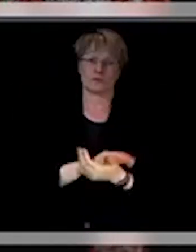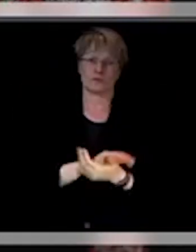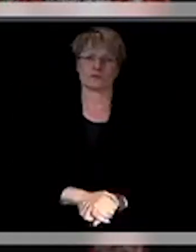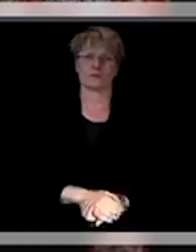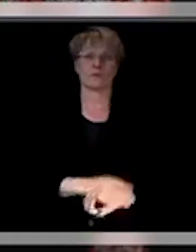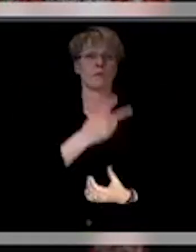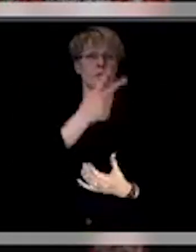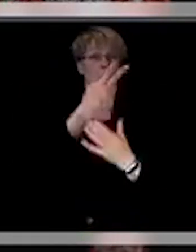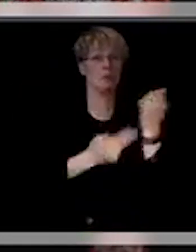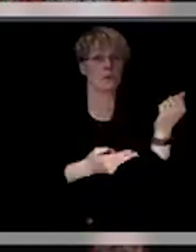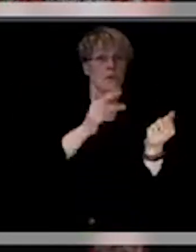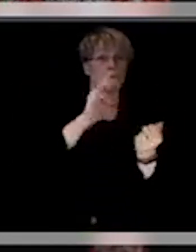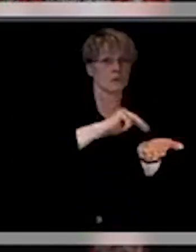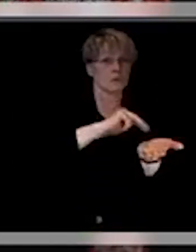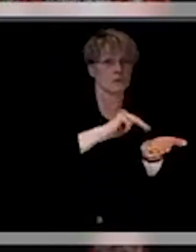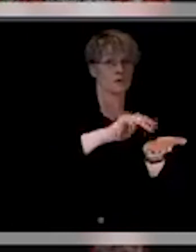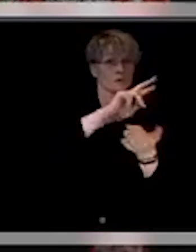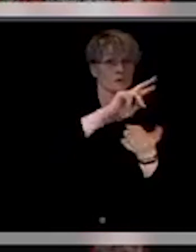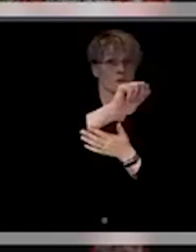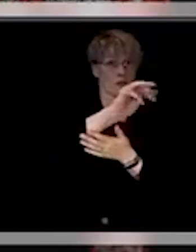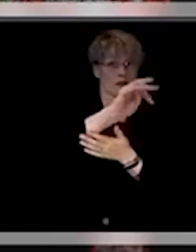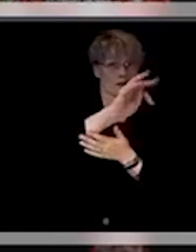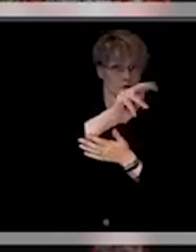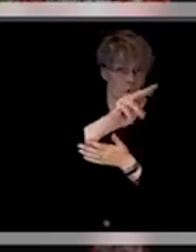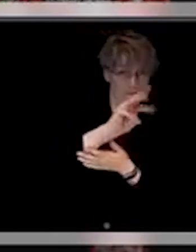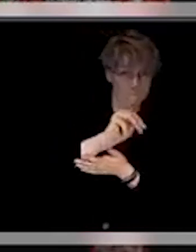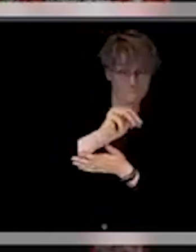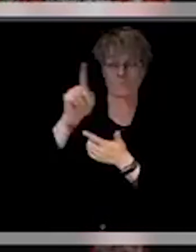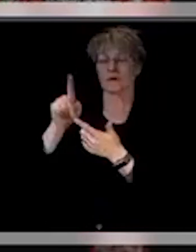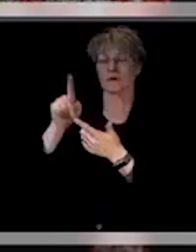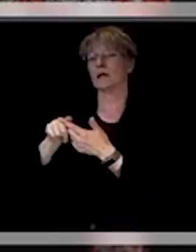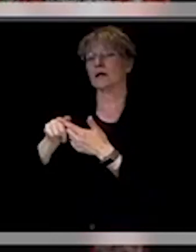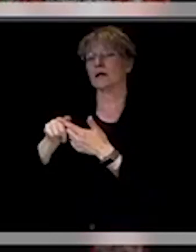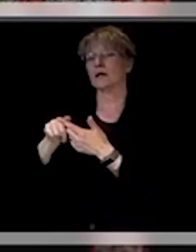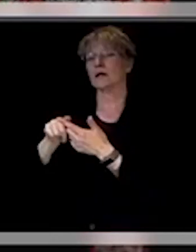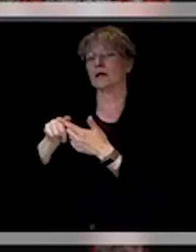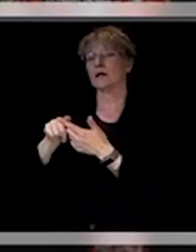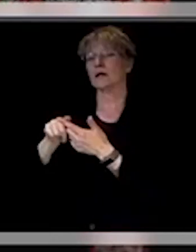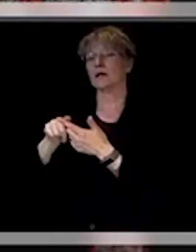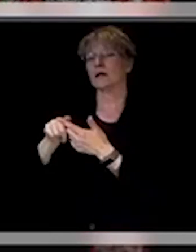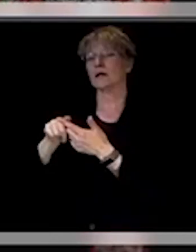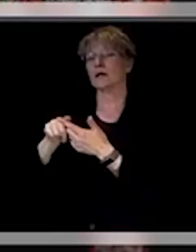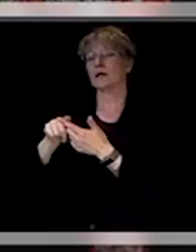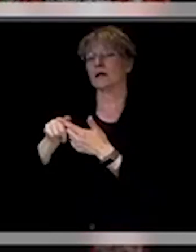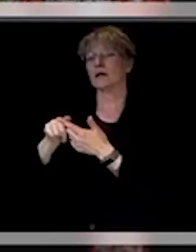our Superintendent of Schools, have been working very hard and lots of hours with the various